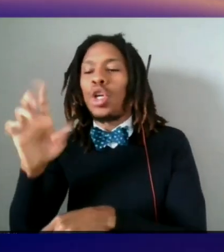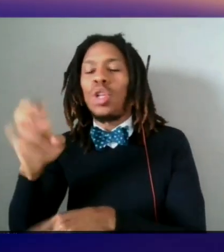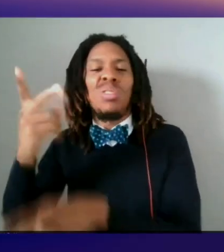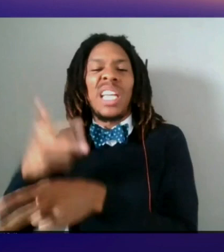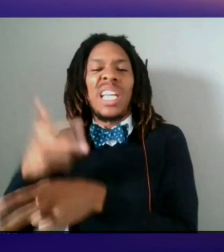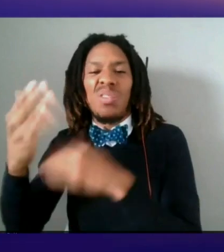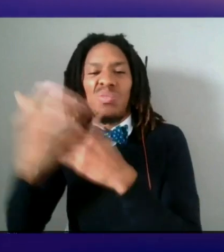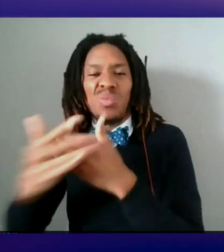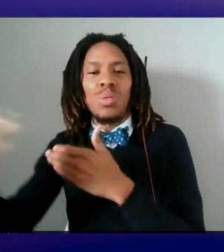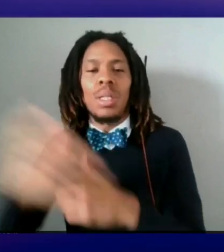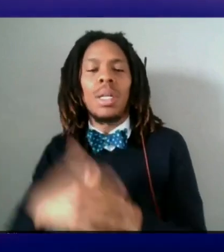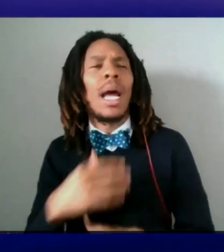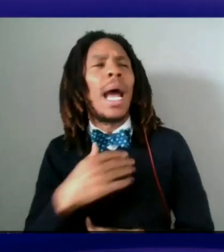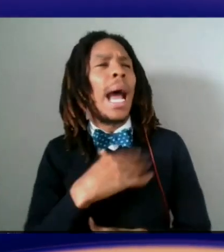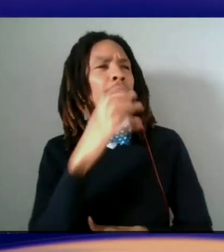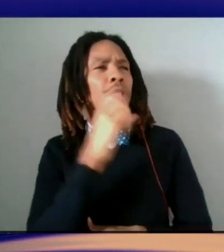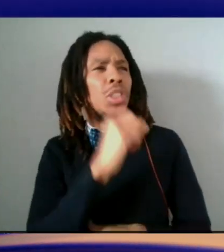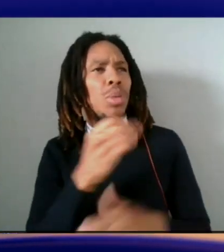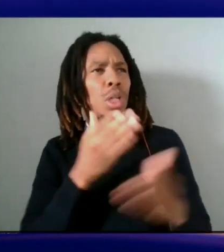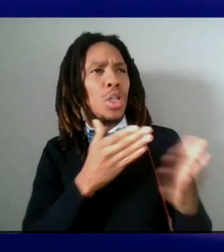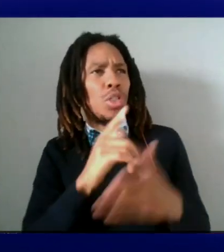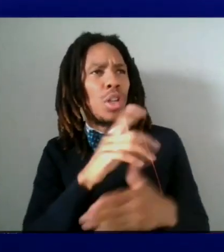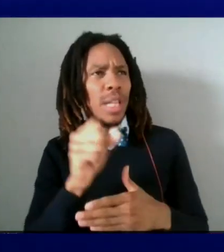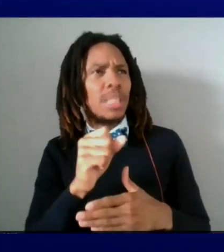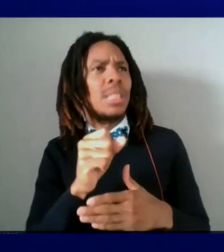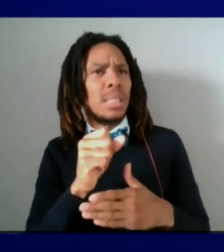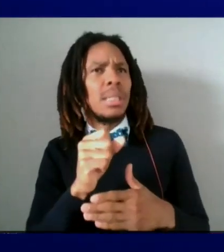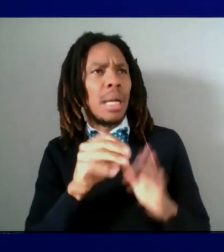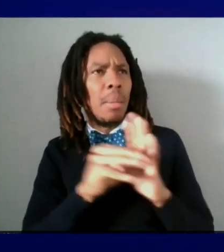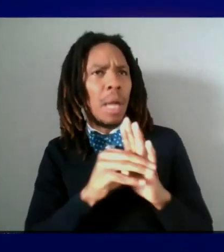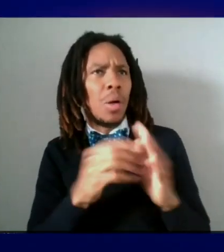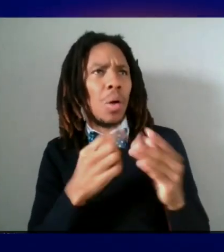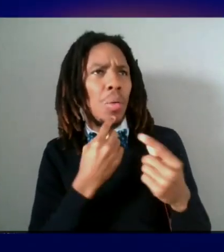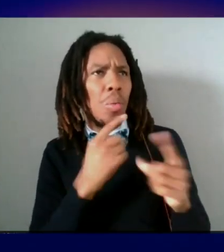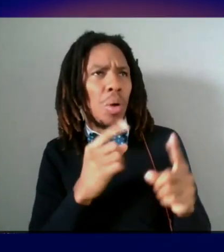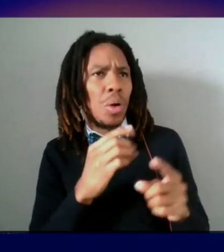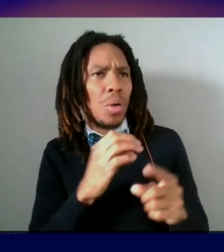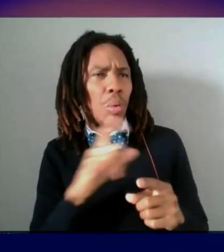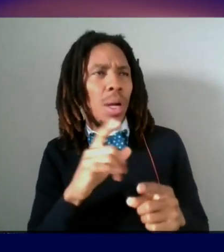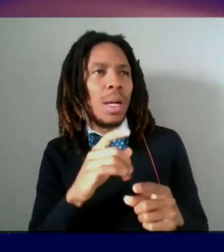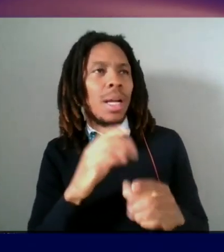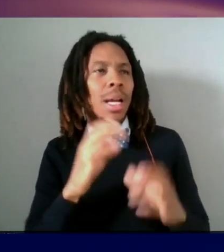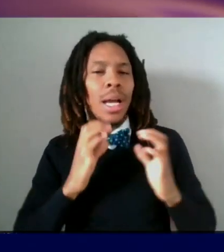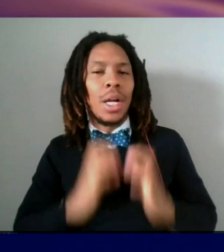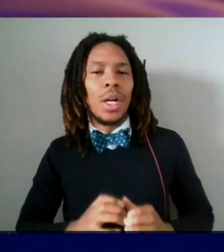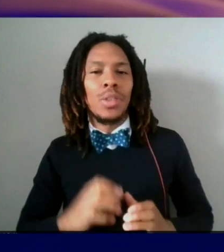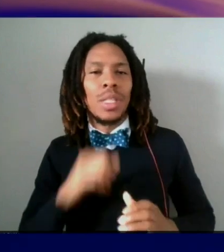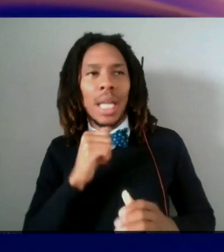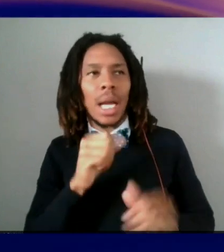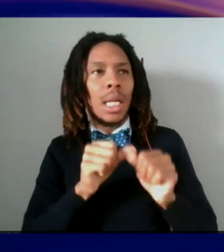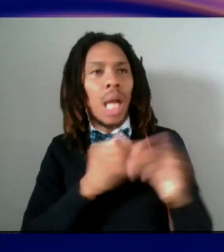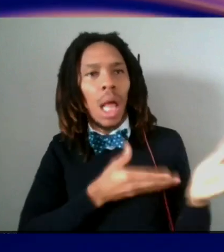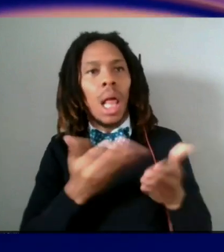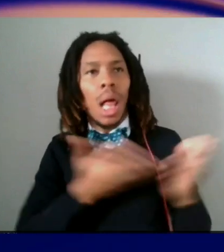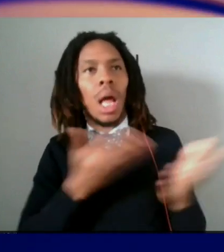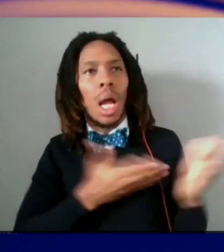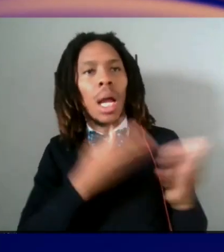would work really well given that most customers are probably not bringing in data continuously, but it's cyclic or occasional